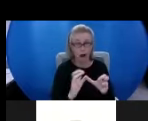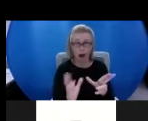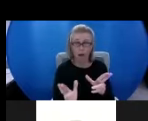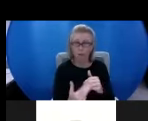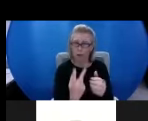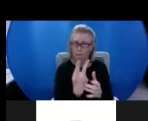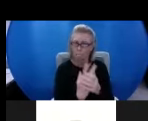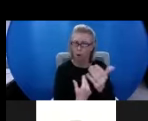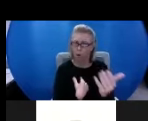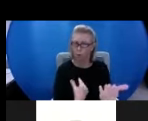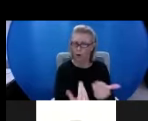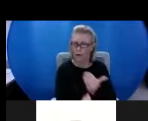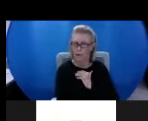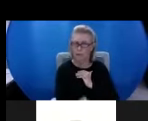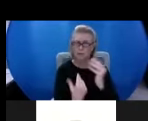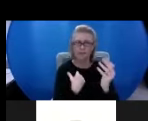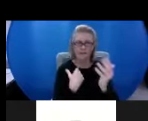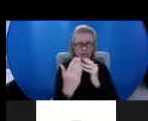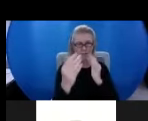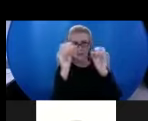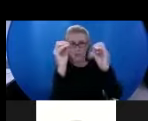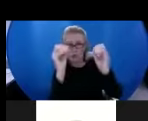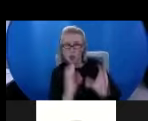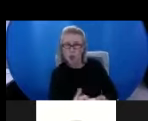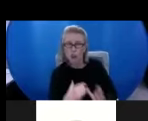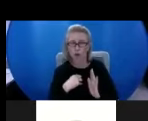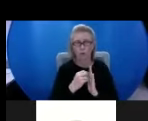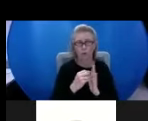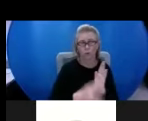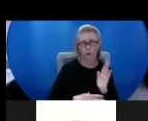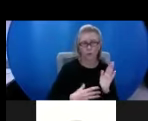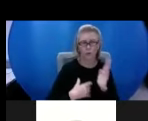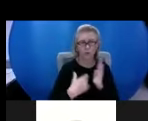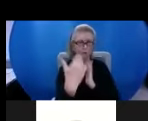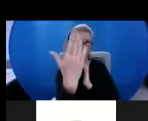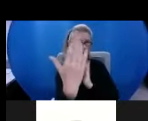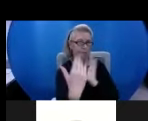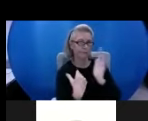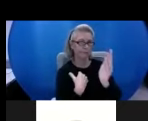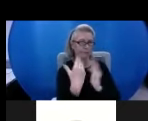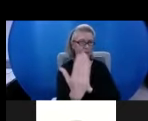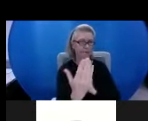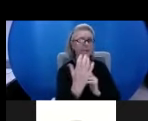Thank you, Samantha